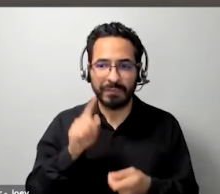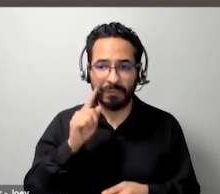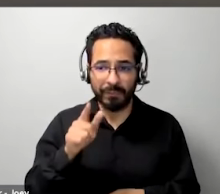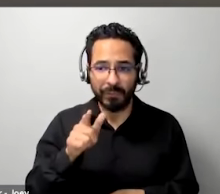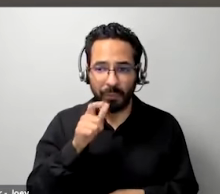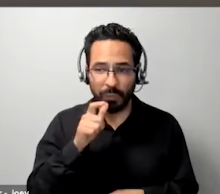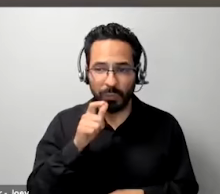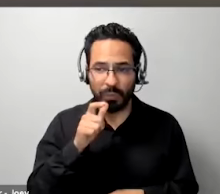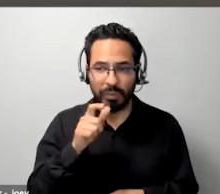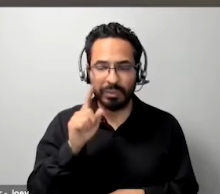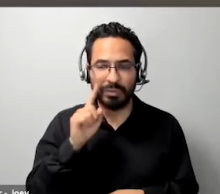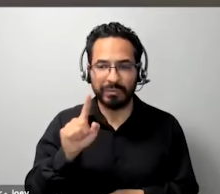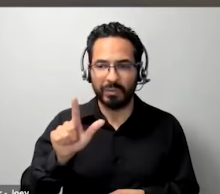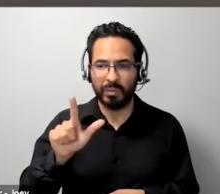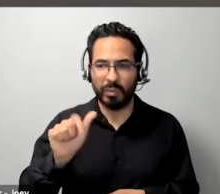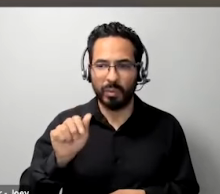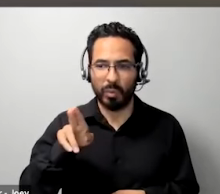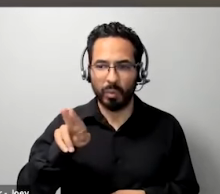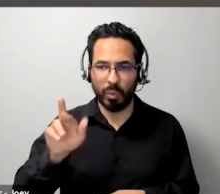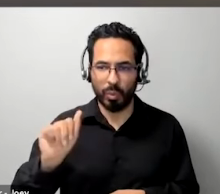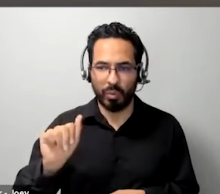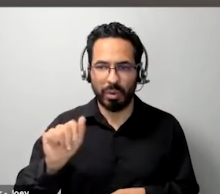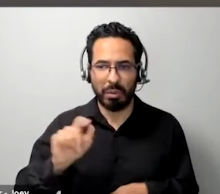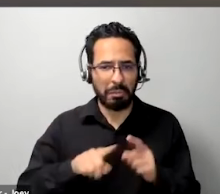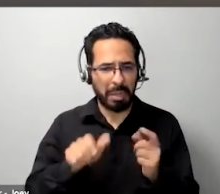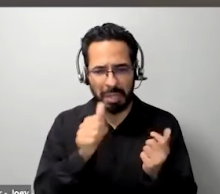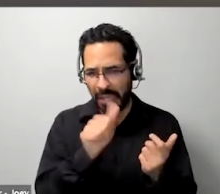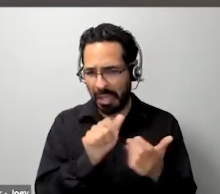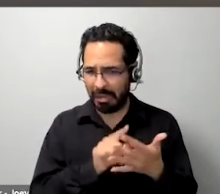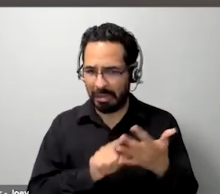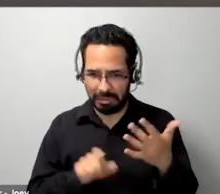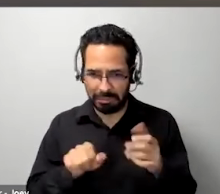but anybody can go ahead and answer.